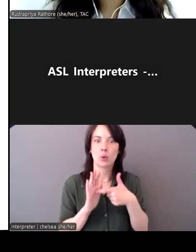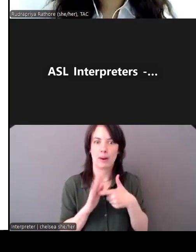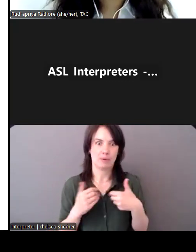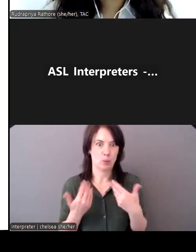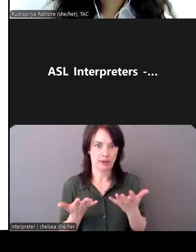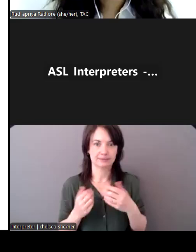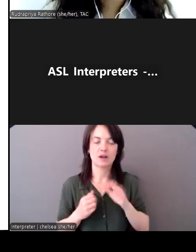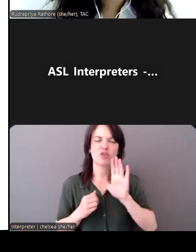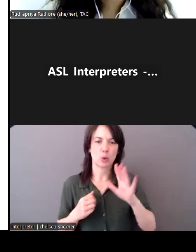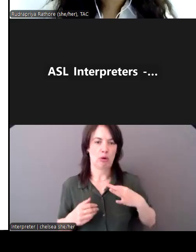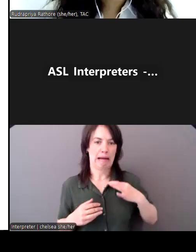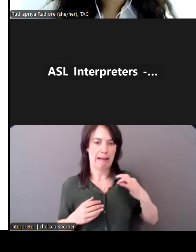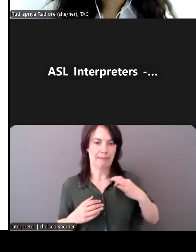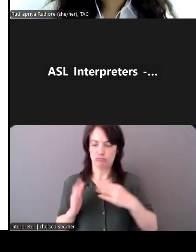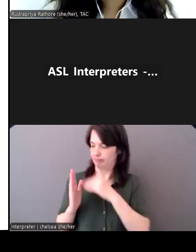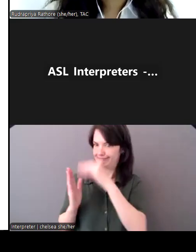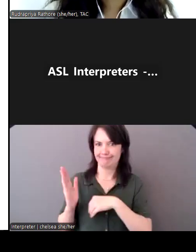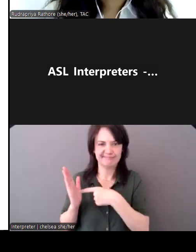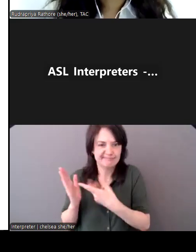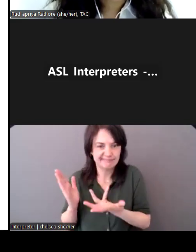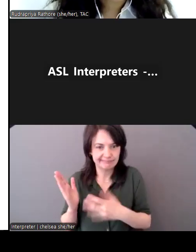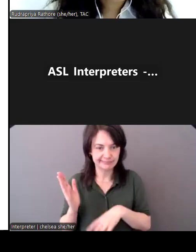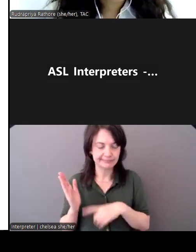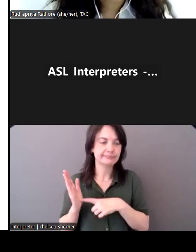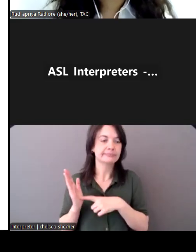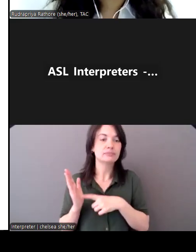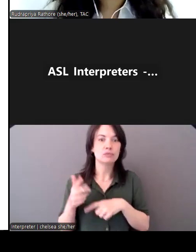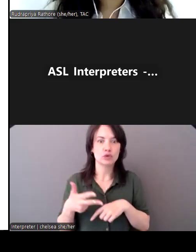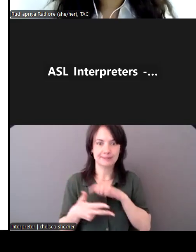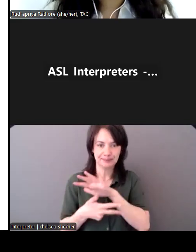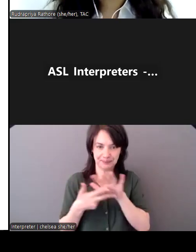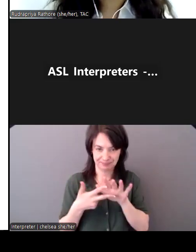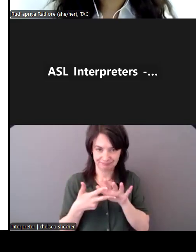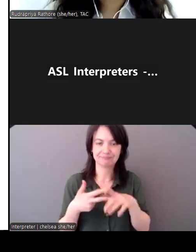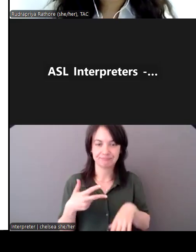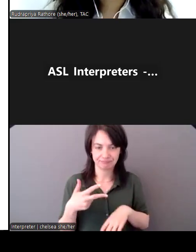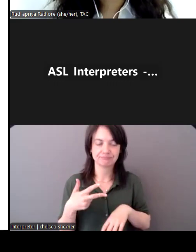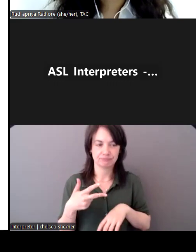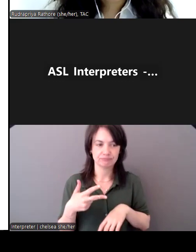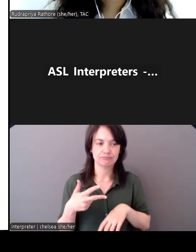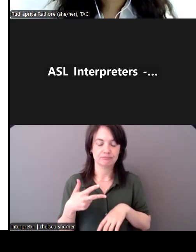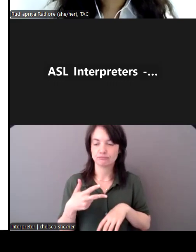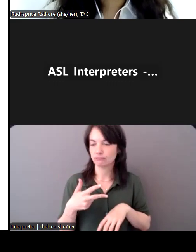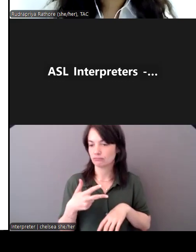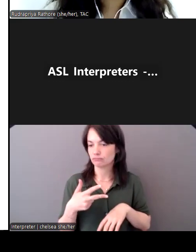application so there are three components to the application that you need to submit first